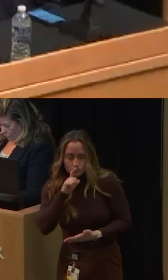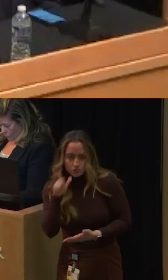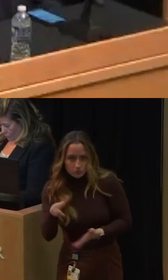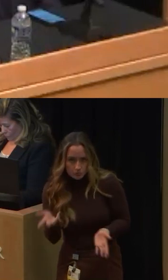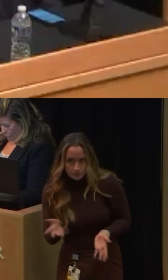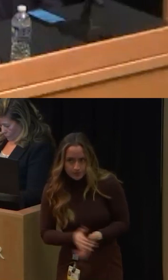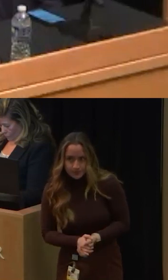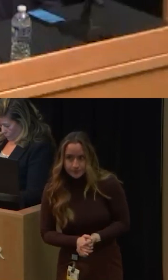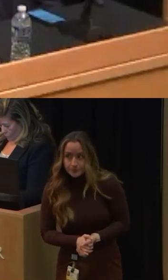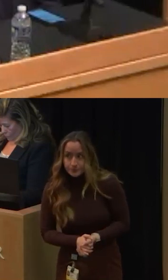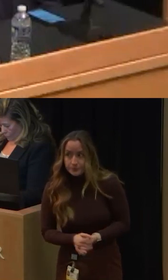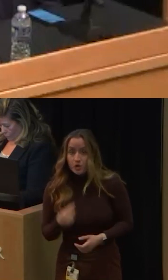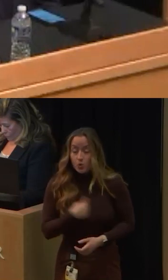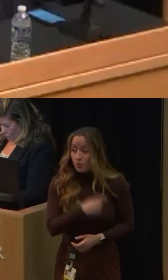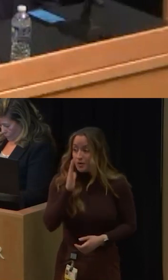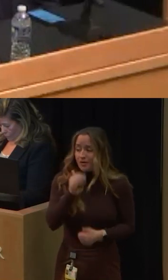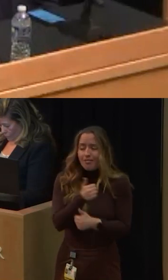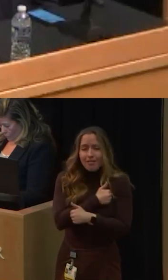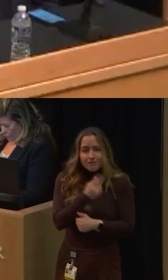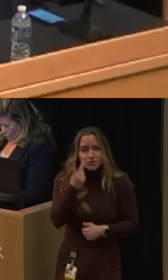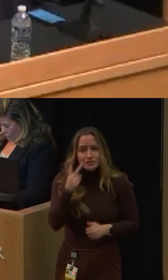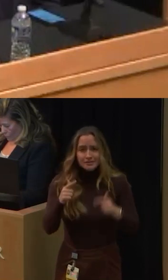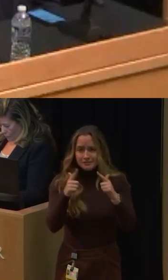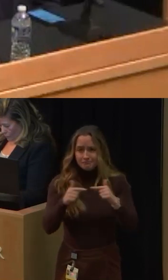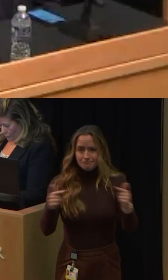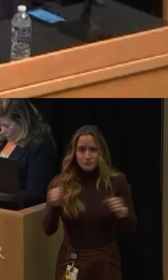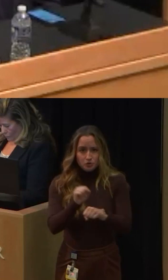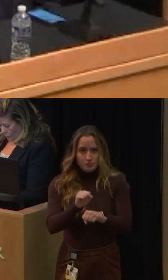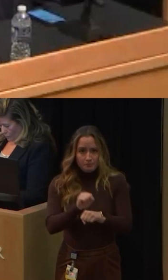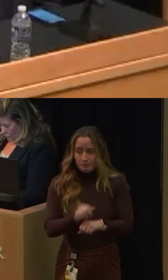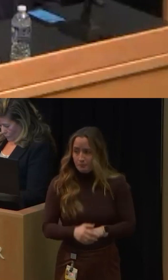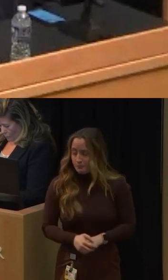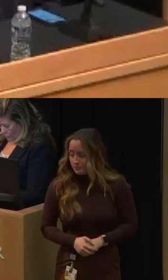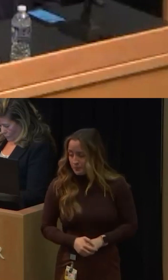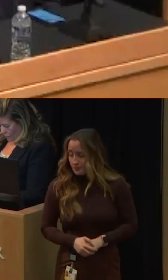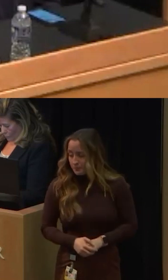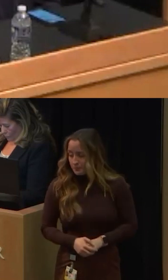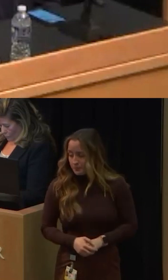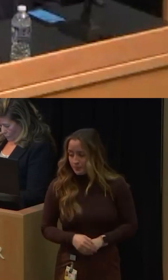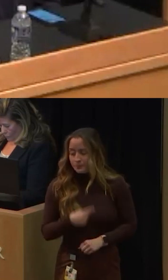that we would love to see people do. You know, everybody's heard of Isaac Heating. Well, I talked with Ray Isaac,